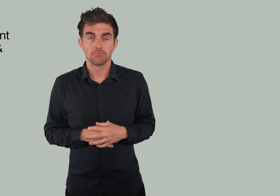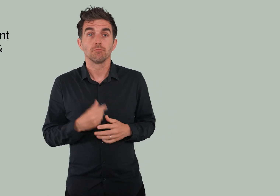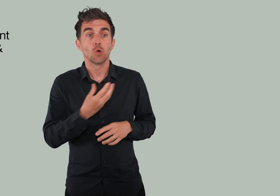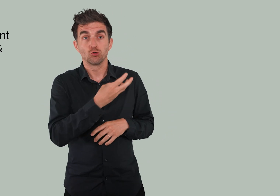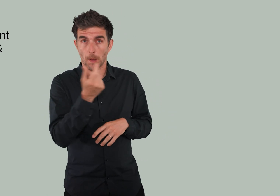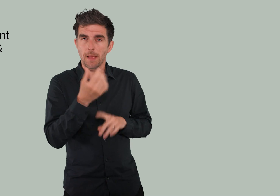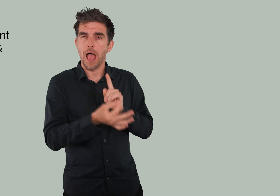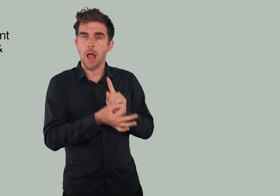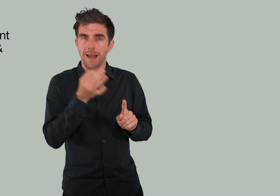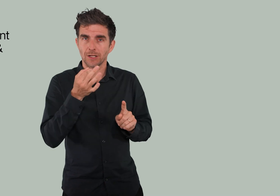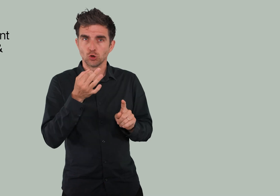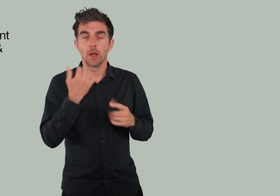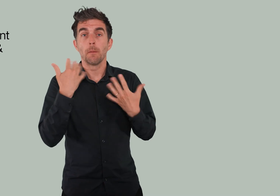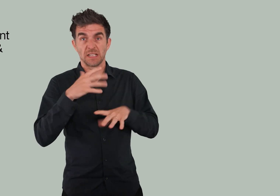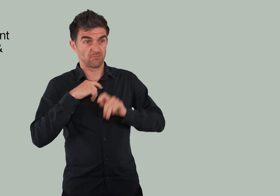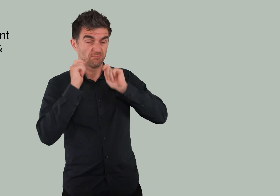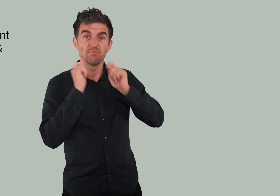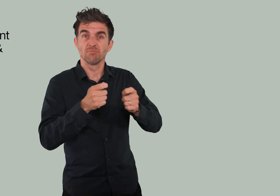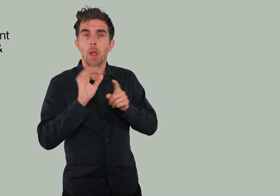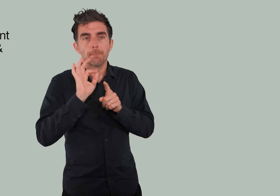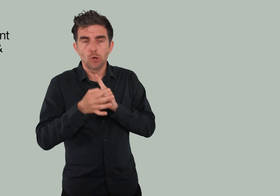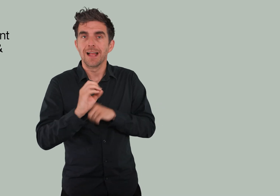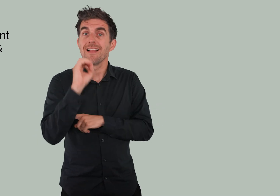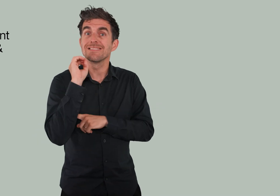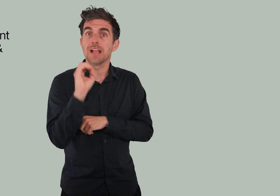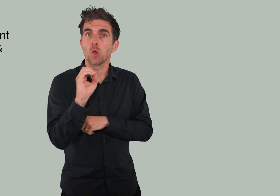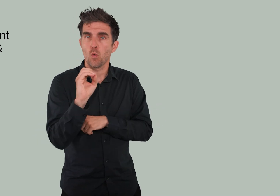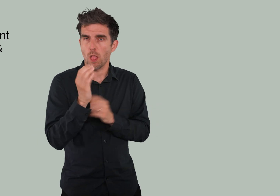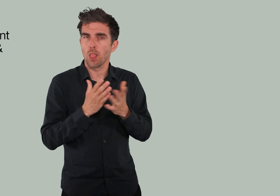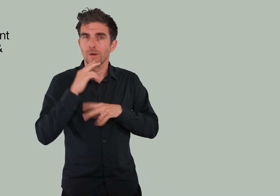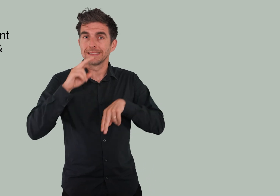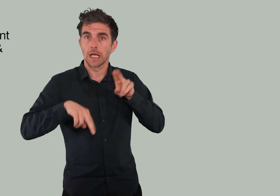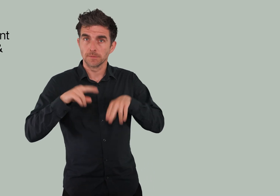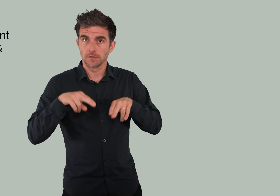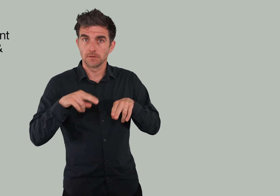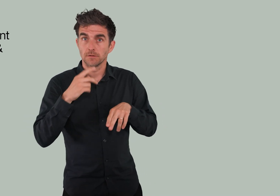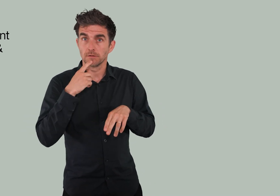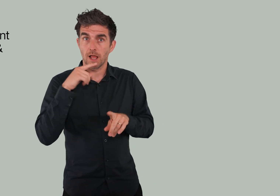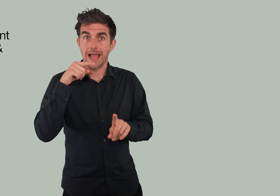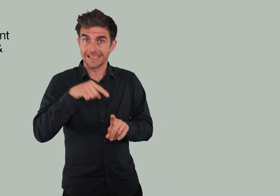Some applicants who scored zero points at assessment said that,